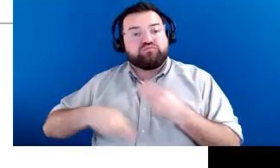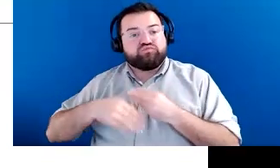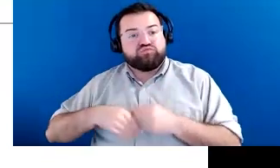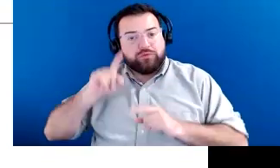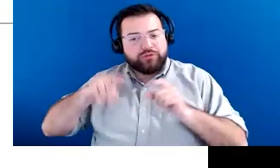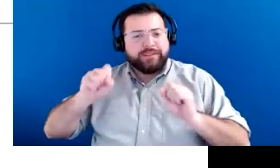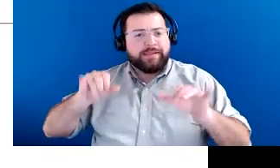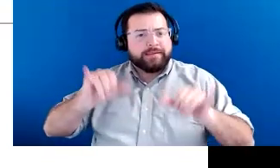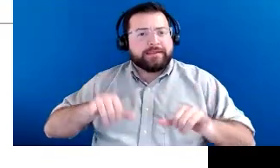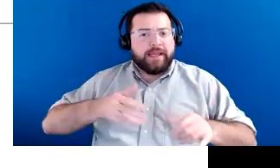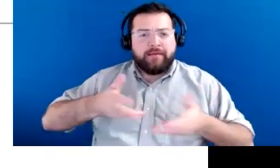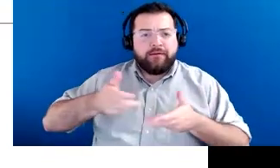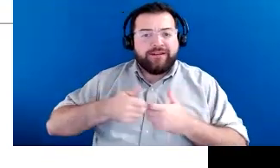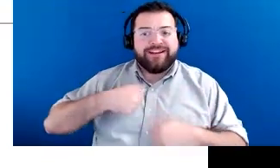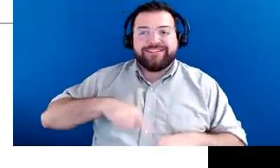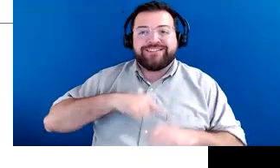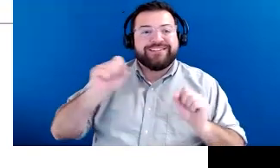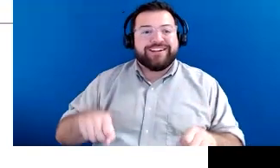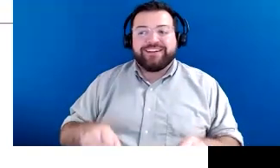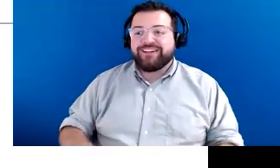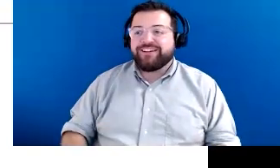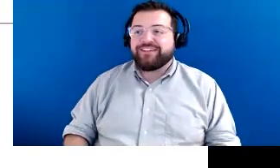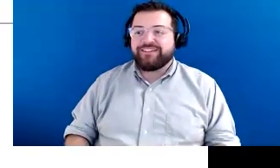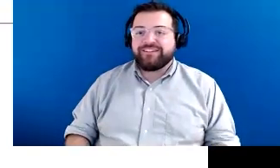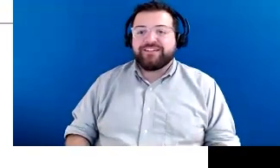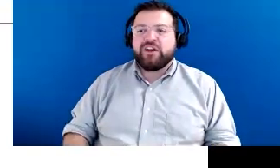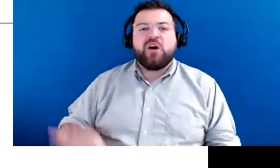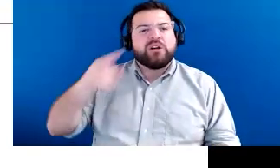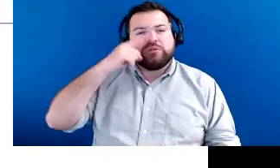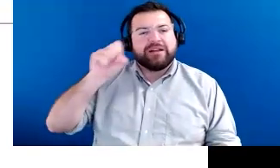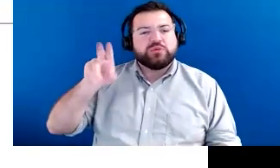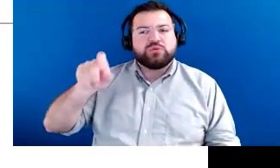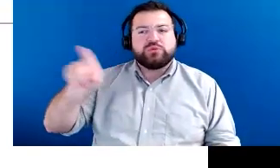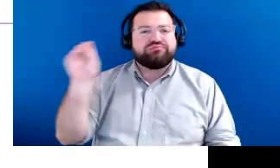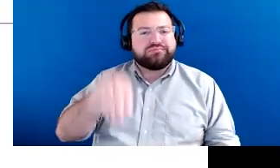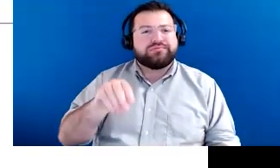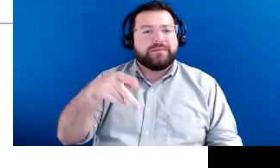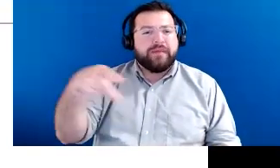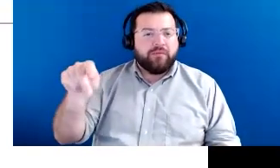Yeah. Sue, could you put the PowerPoint, and I know you did it. I which we did it earlier.